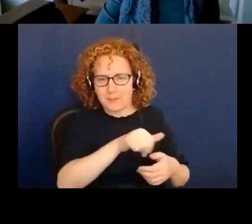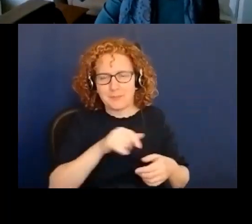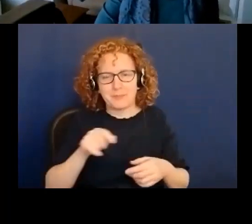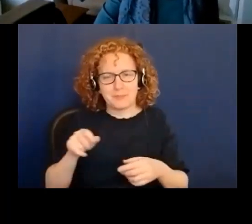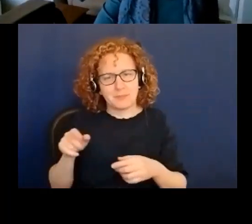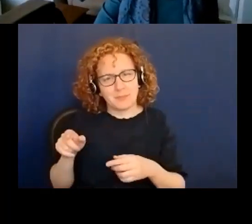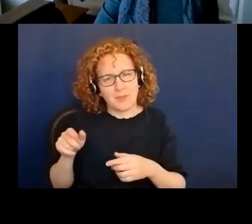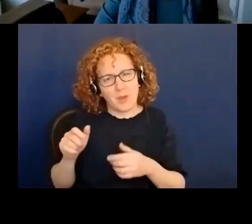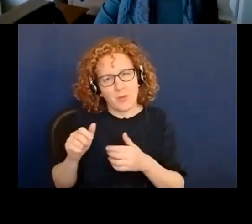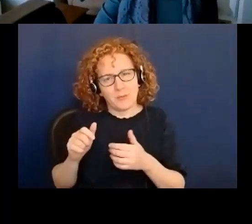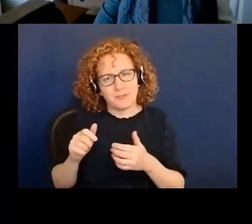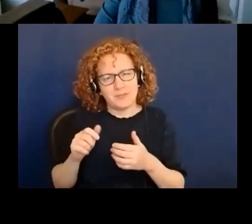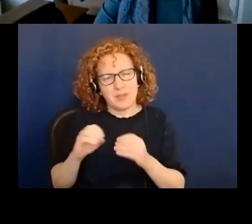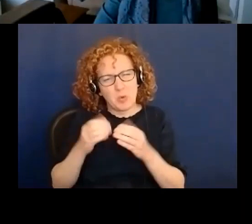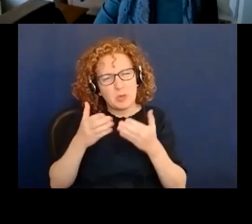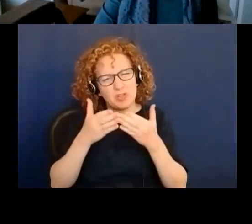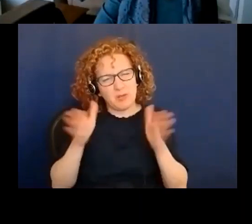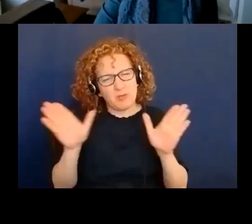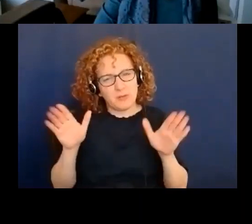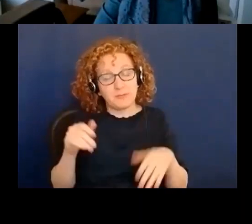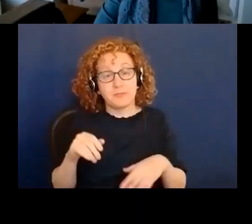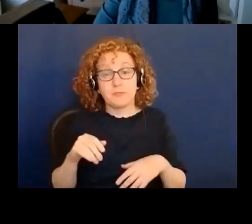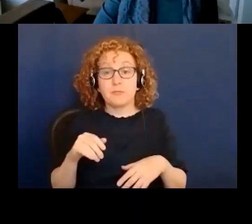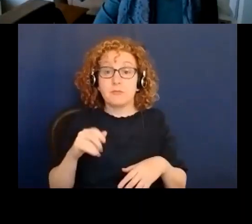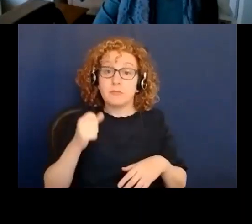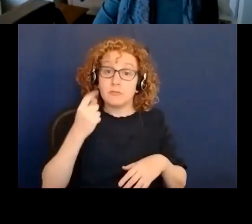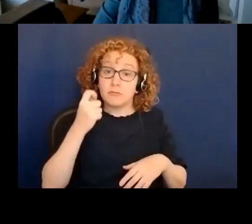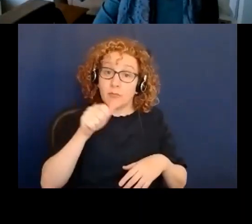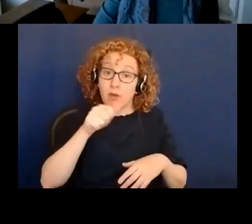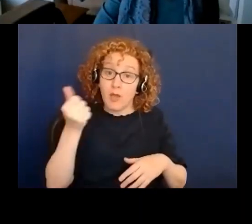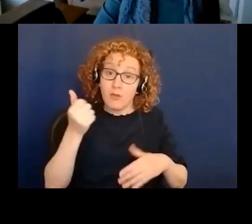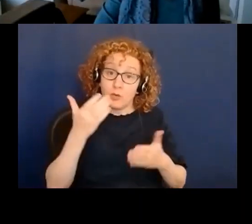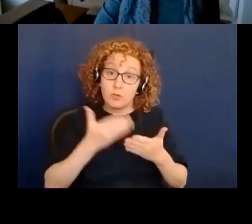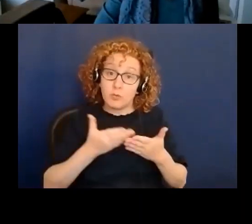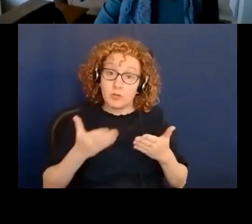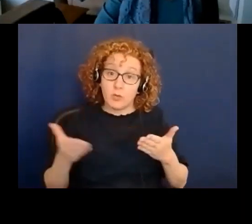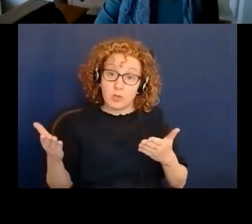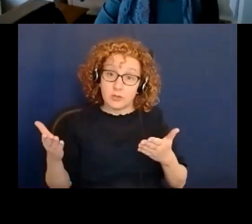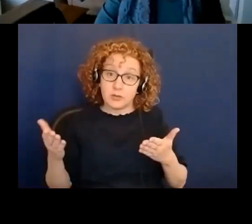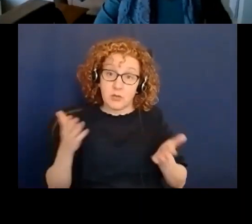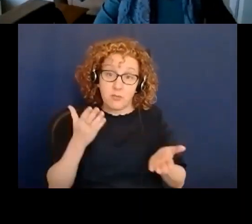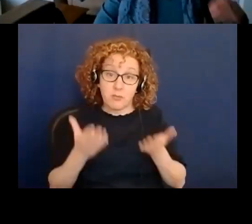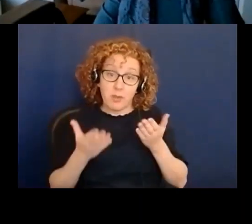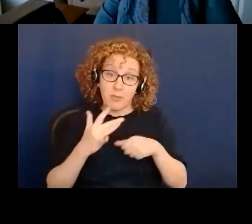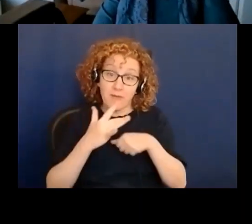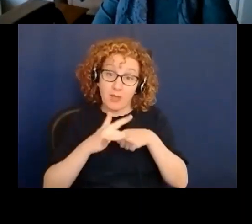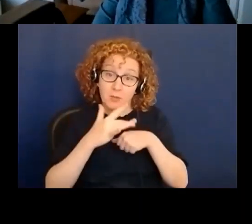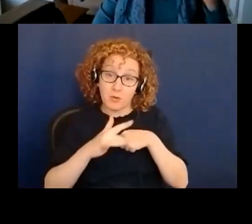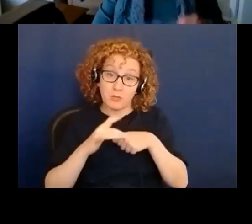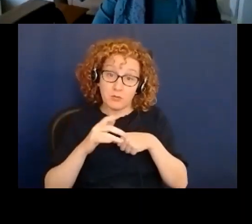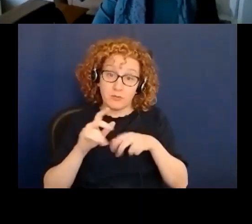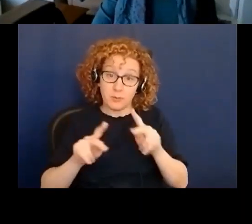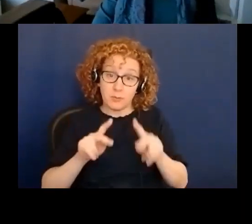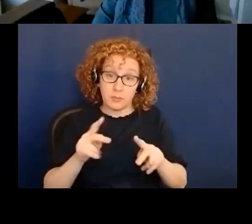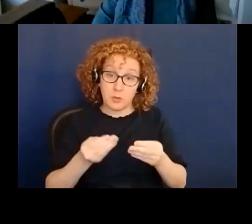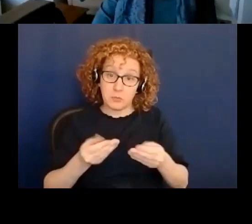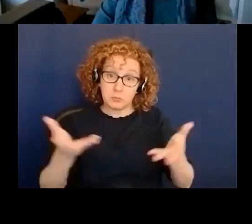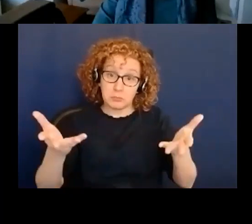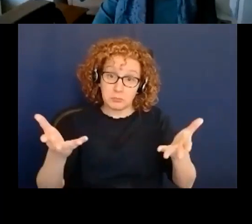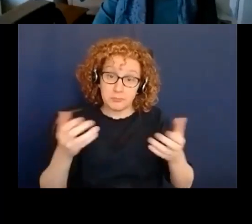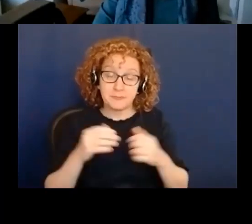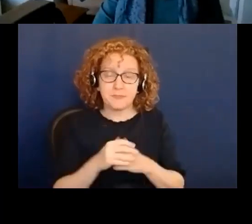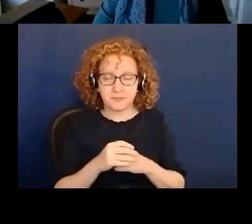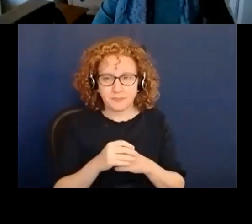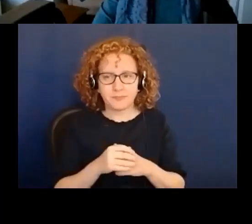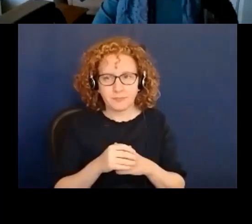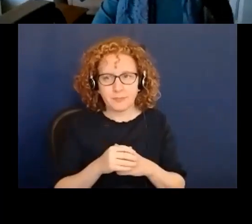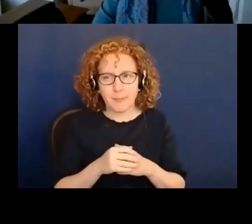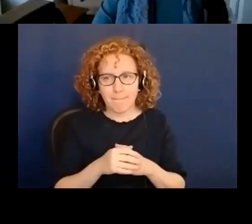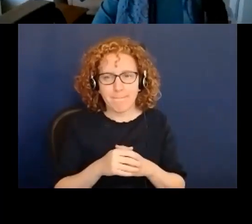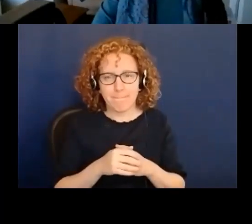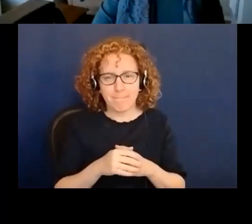are some of the other resources that might be available to people so Kalpen pointed to